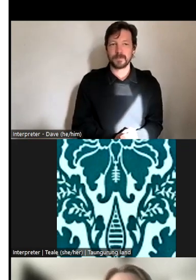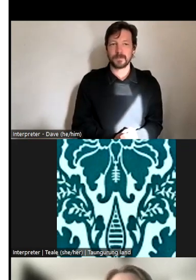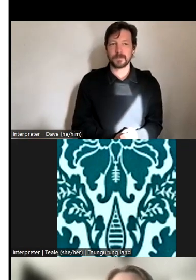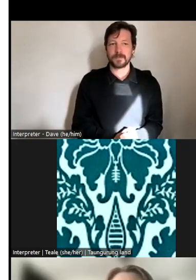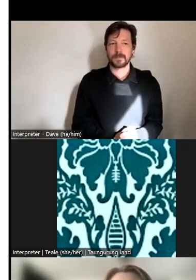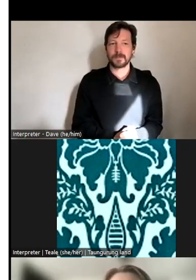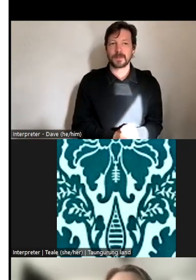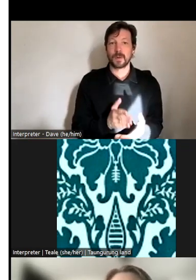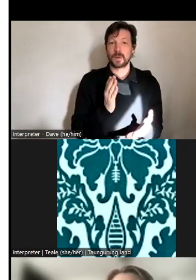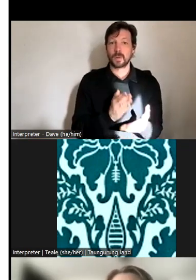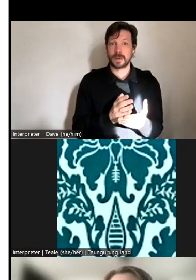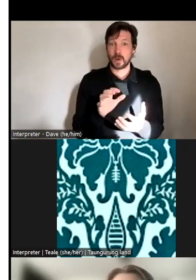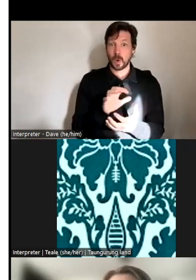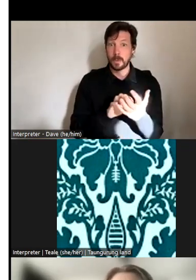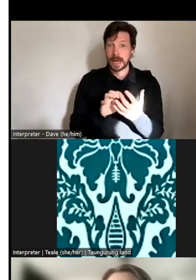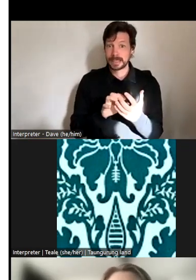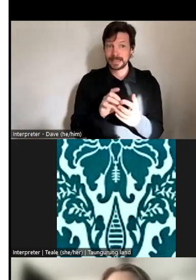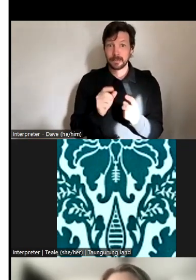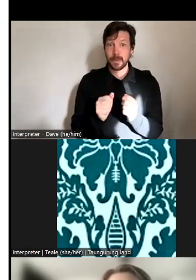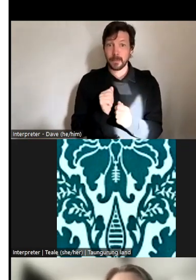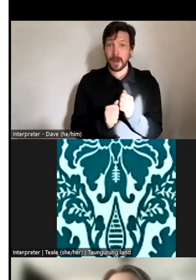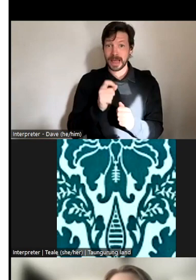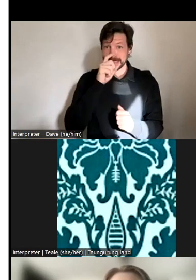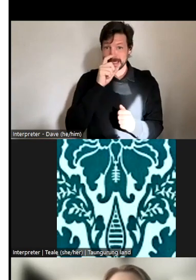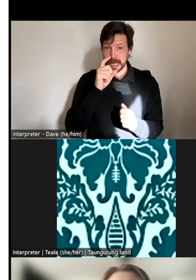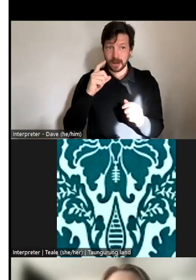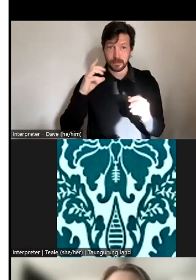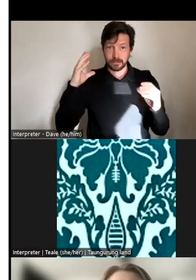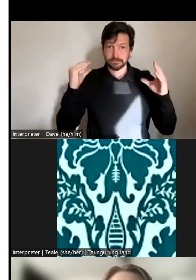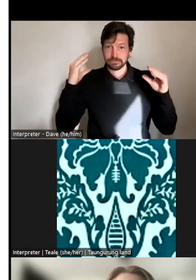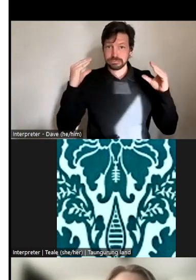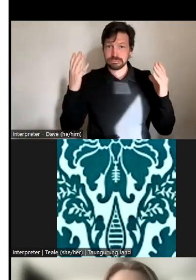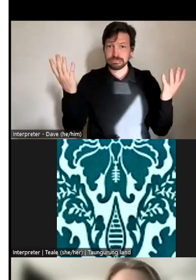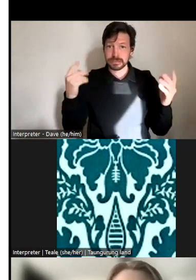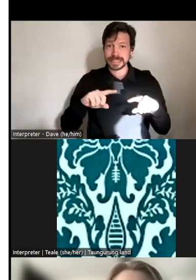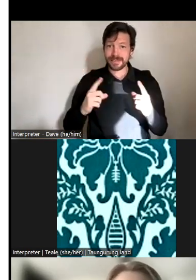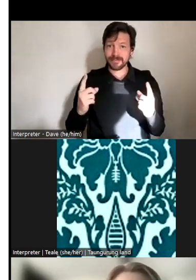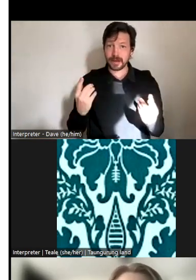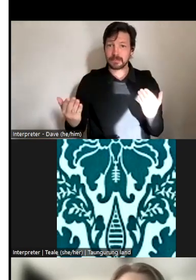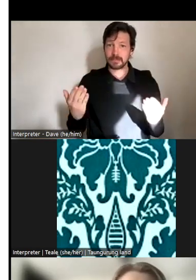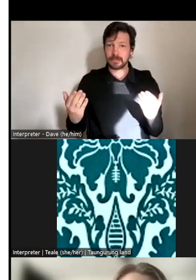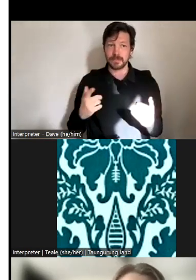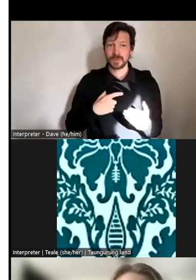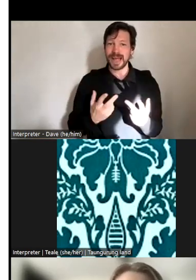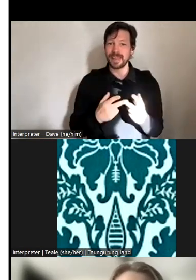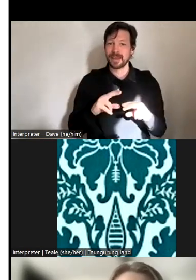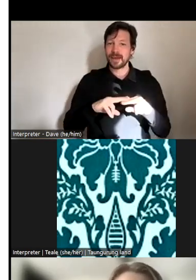that even in siblings, they can have a different hearing loss because there can be other factors that are interacting that we're not sure of